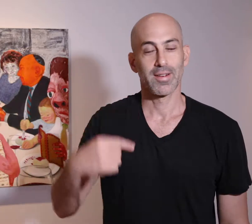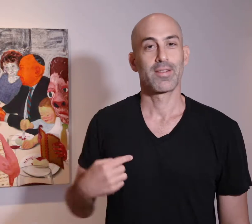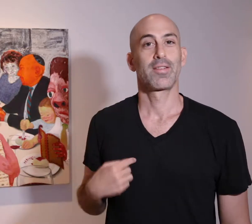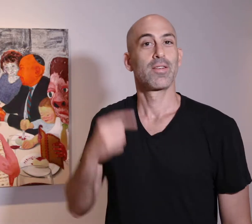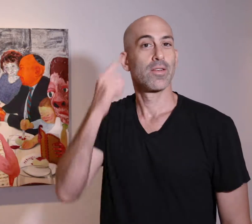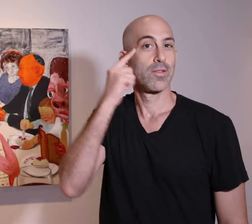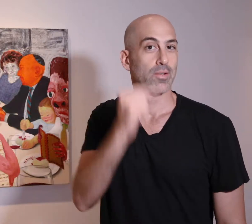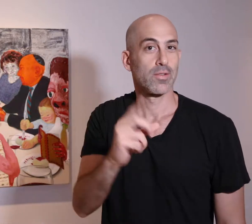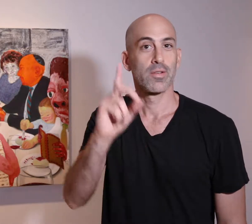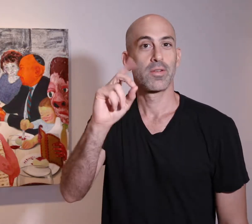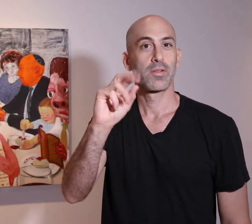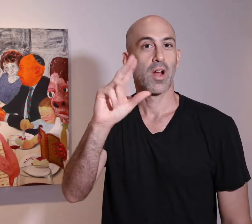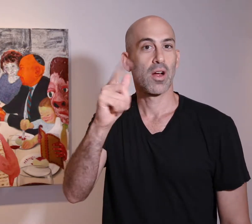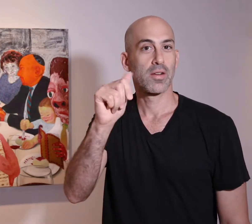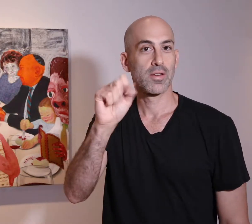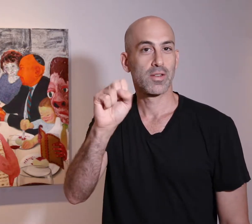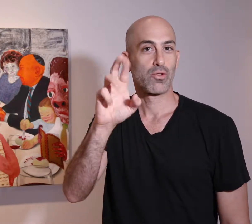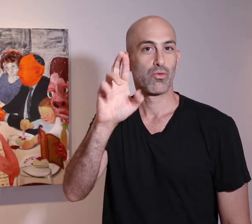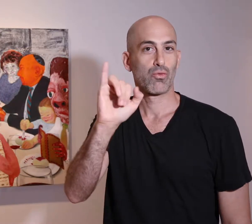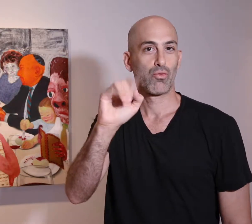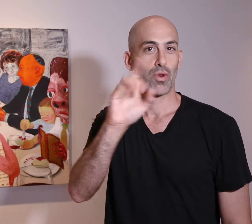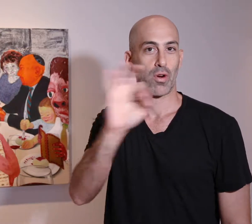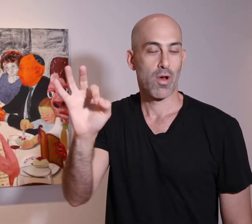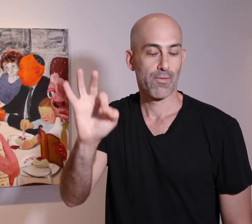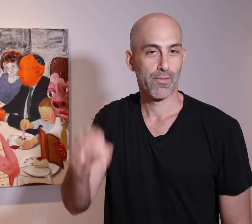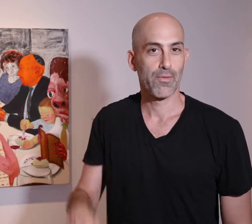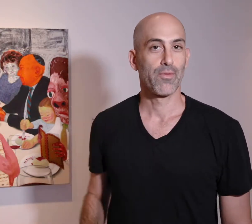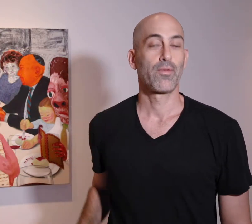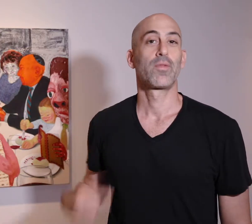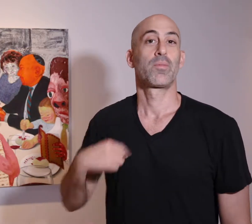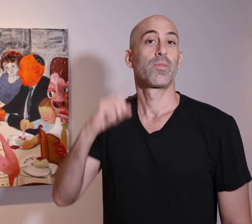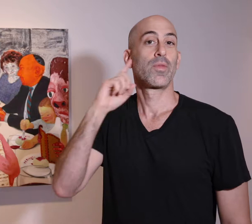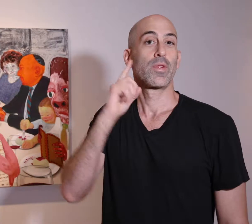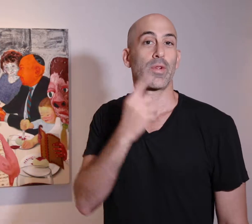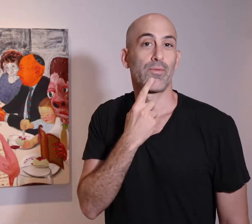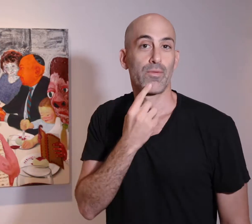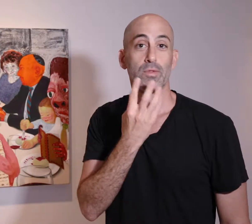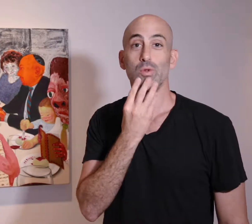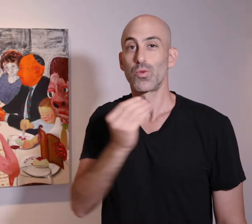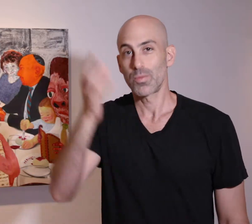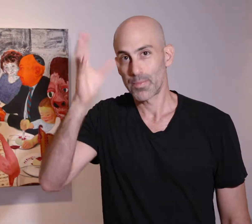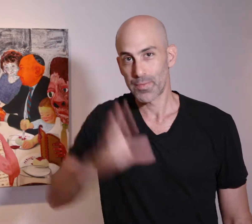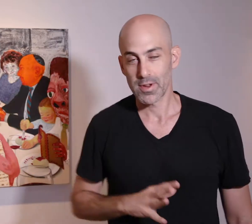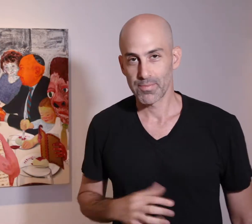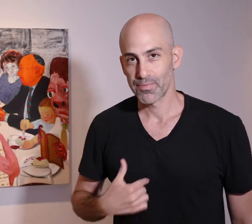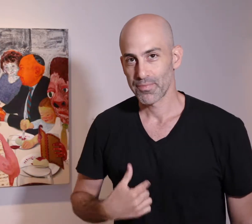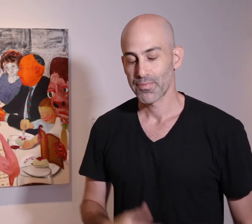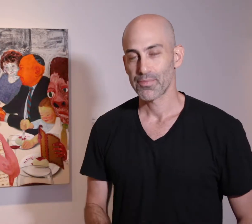Hello, I’m Douglas Ridloff, and I’m a Deaf Jewish man.